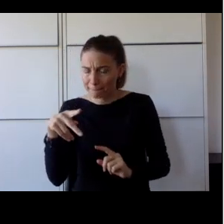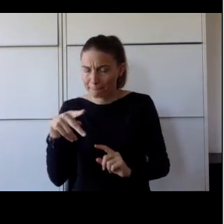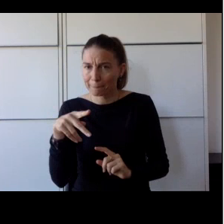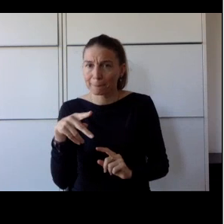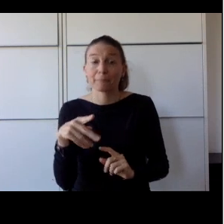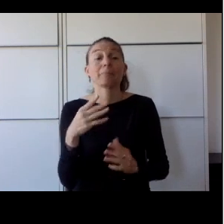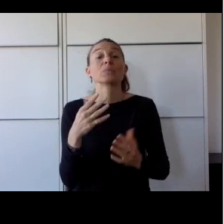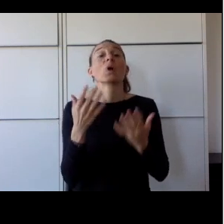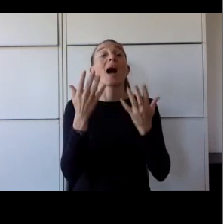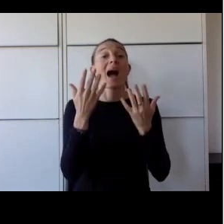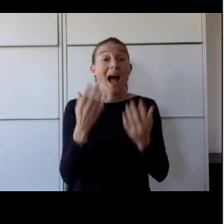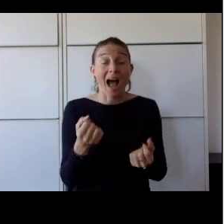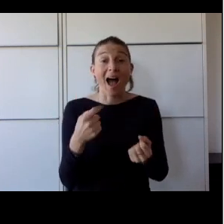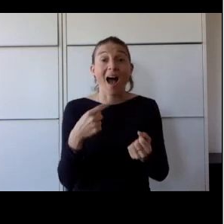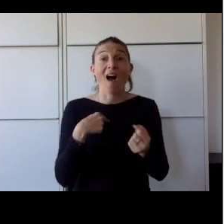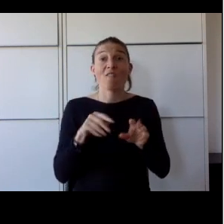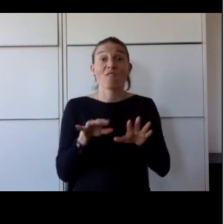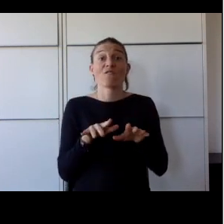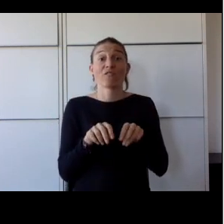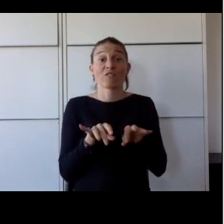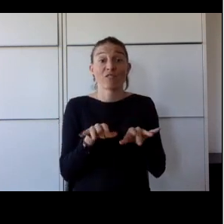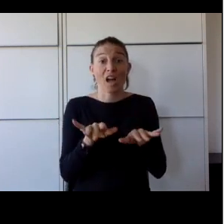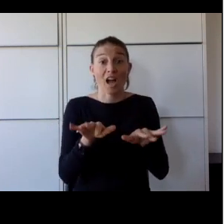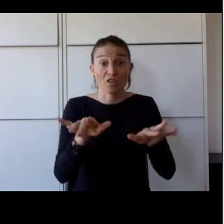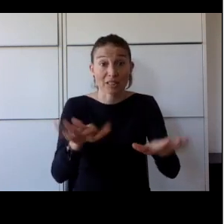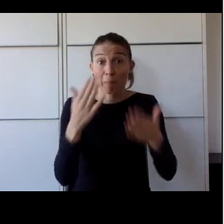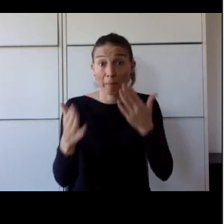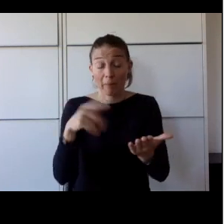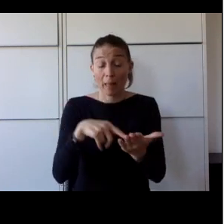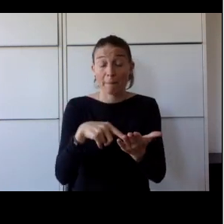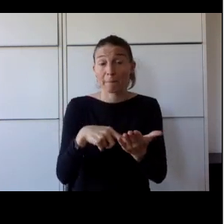So these contacts will be tested. We are all familiar with the concept.